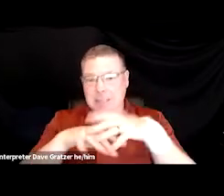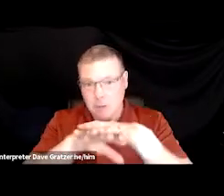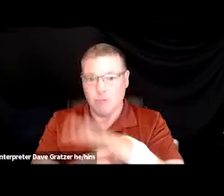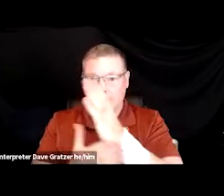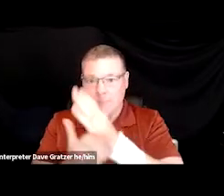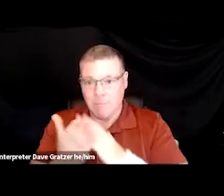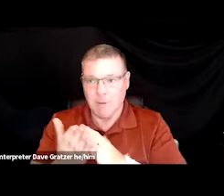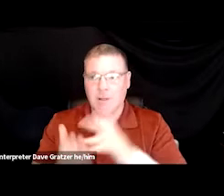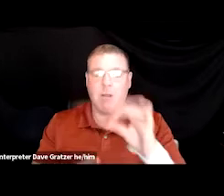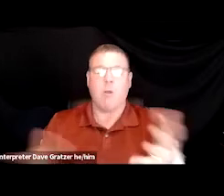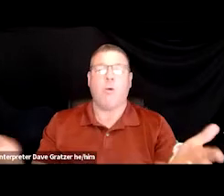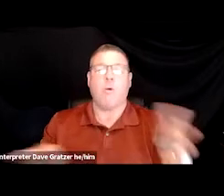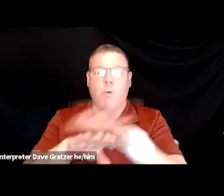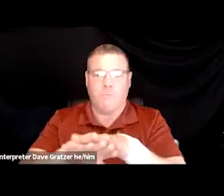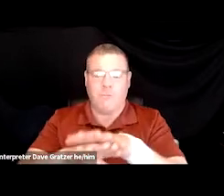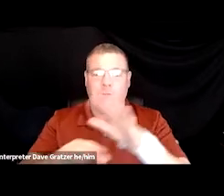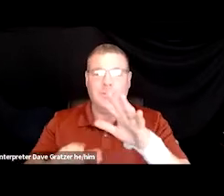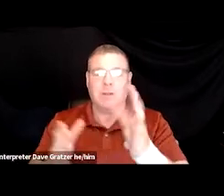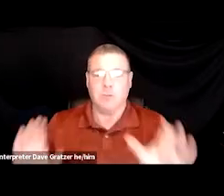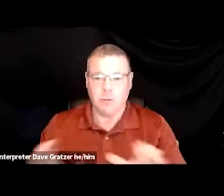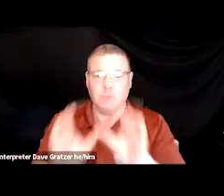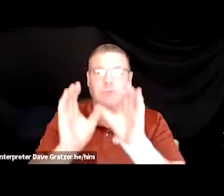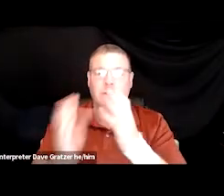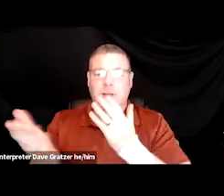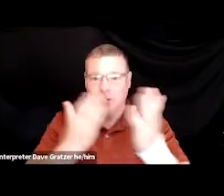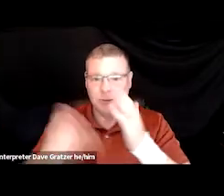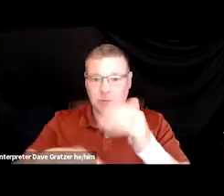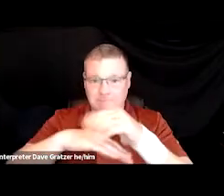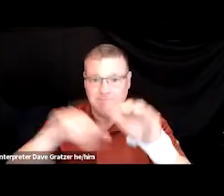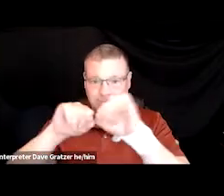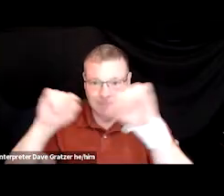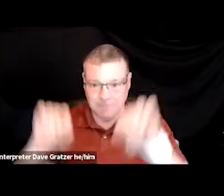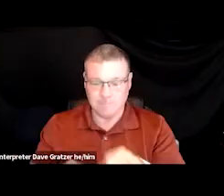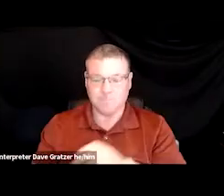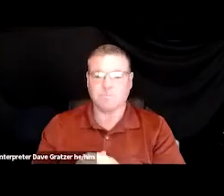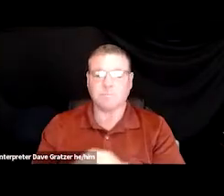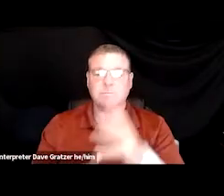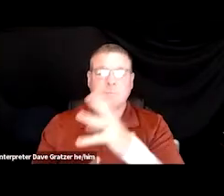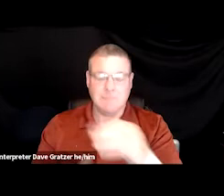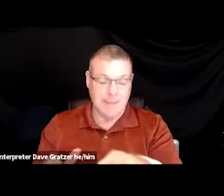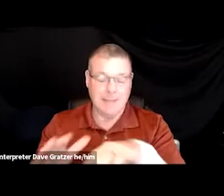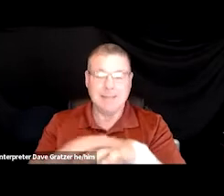of the overall crisis service delivery system, and is accessible toll free